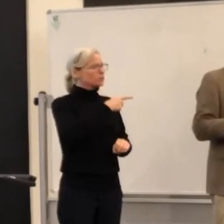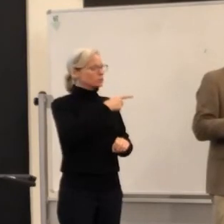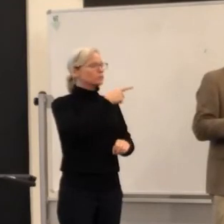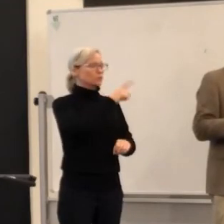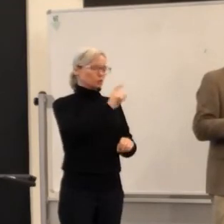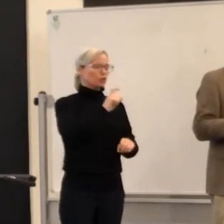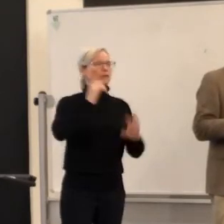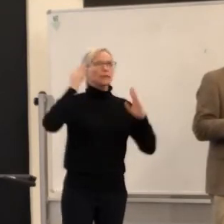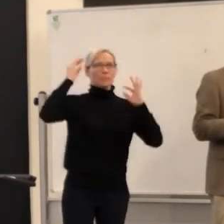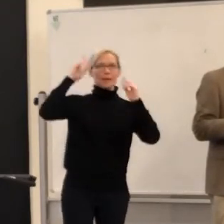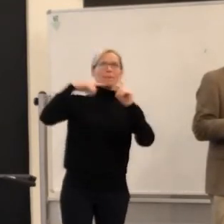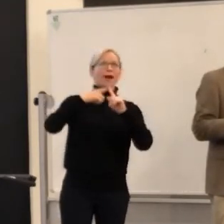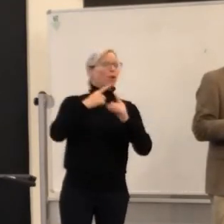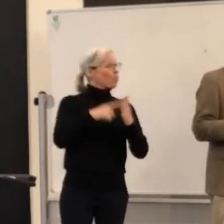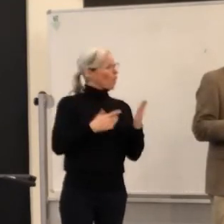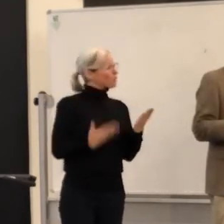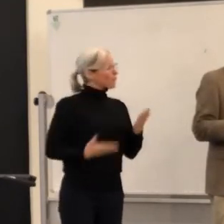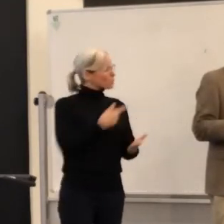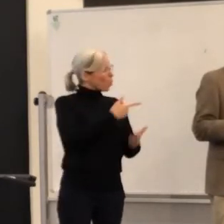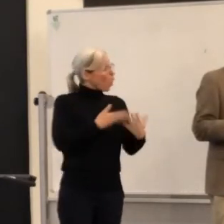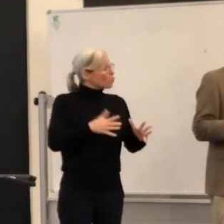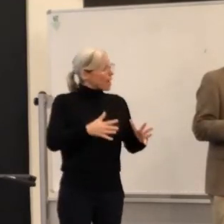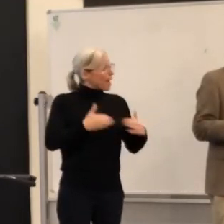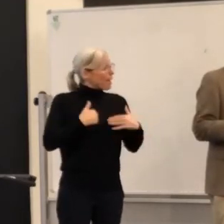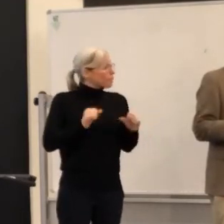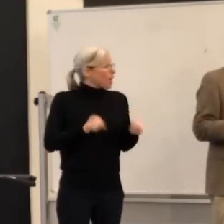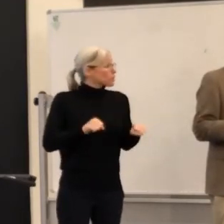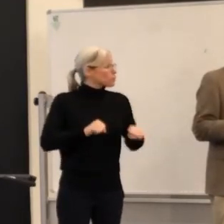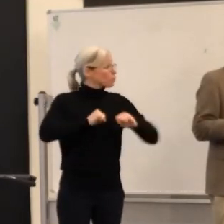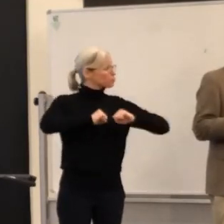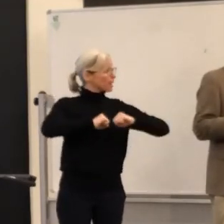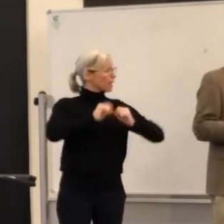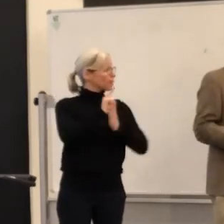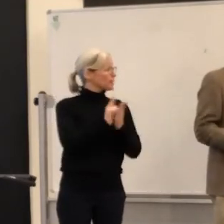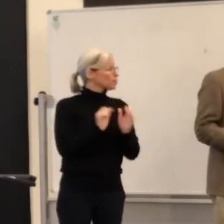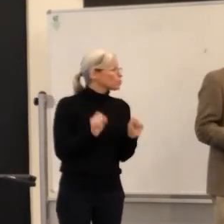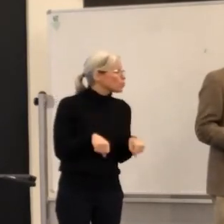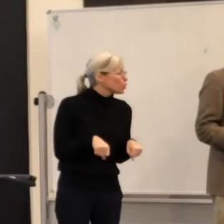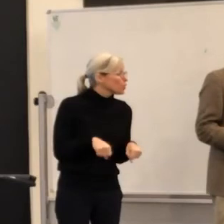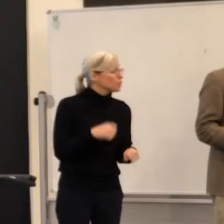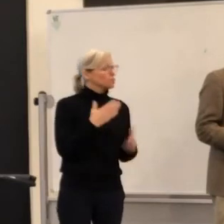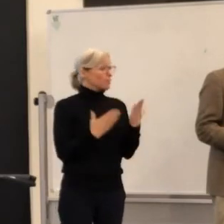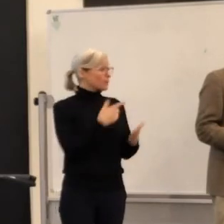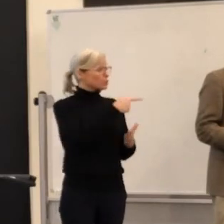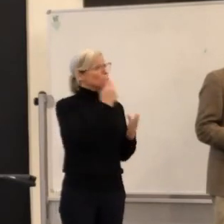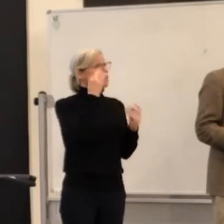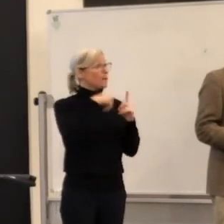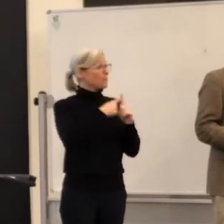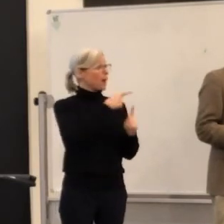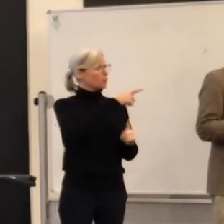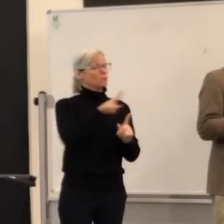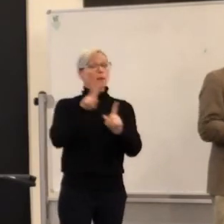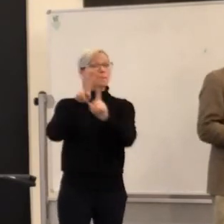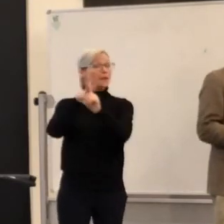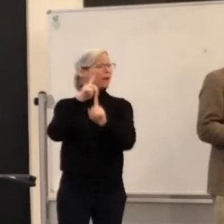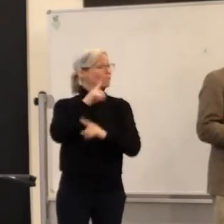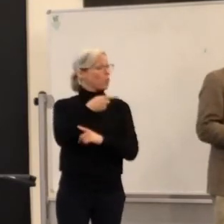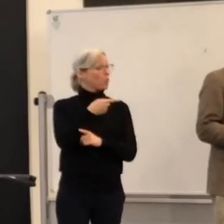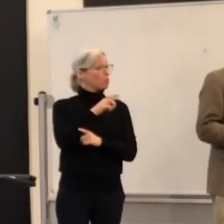you might have available and if patent is one that you think about, even filing a provisional patent application before the competition.